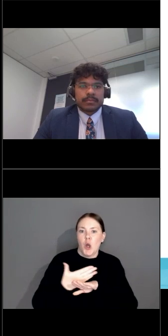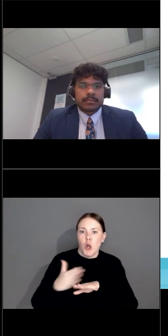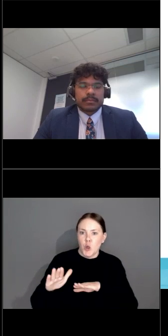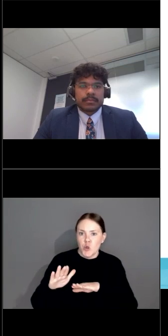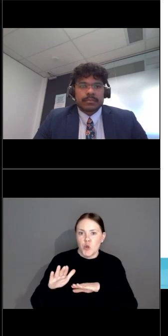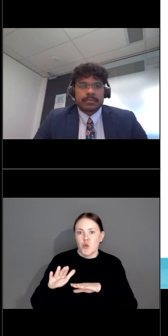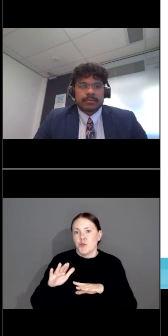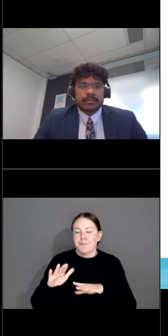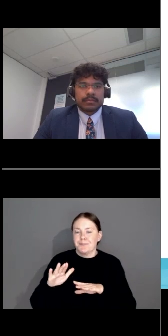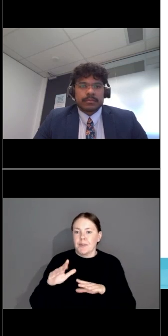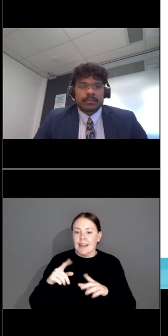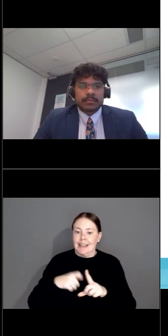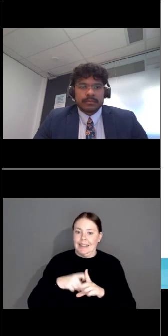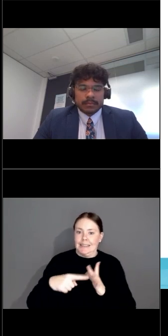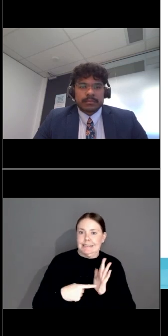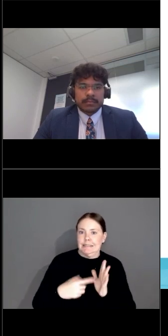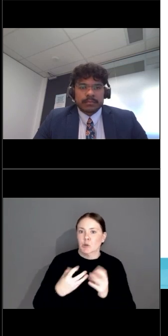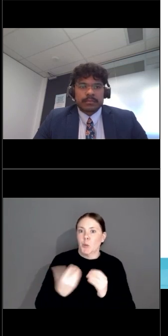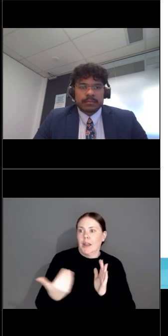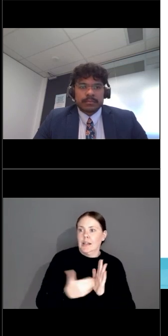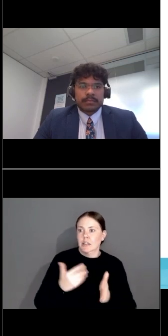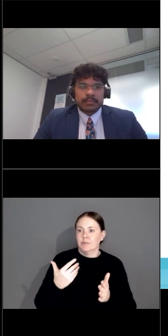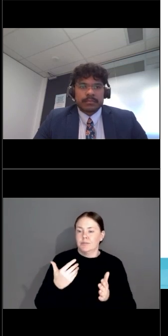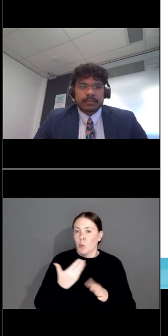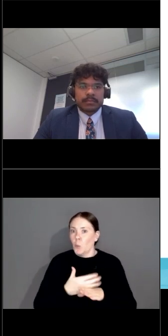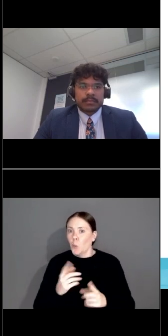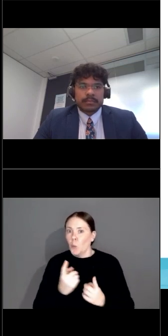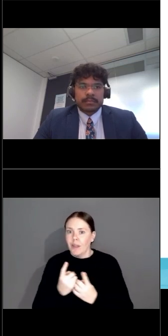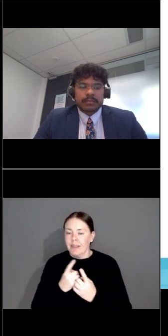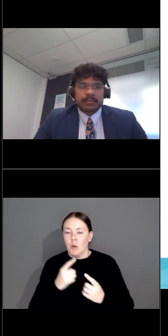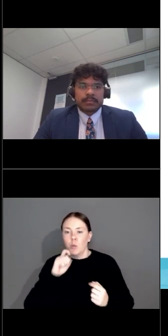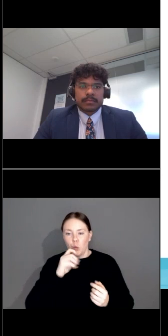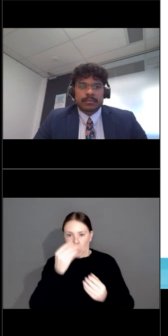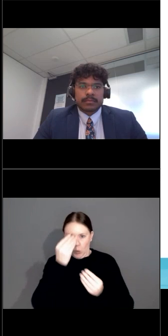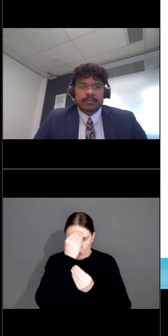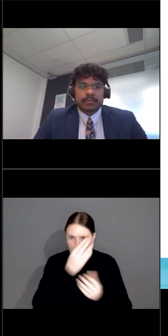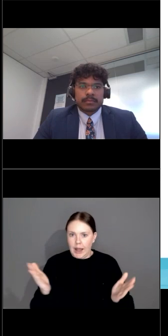for that and I'll include the details of how to do that in the email you'll be sent after this